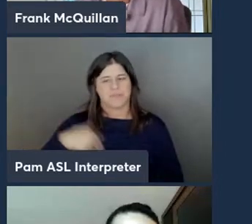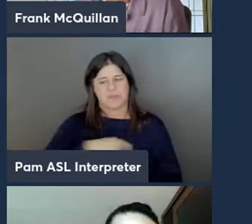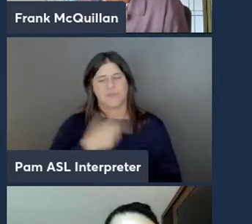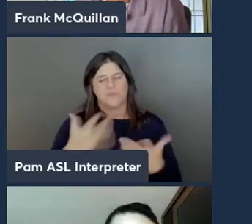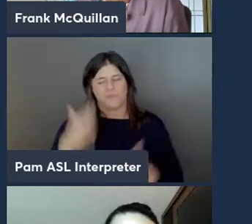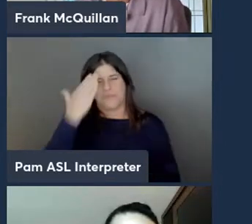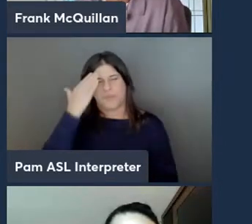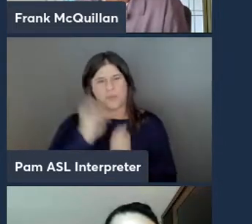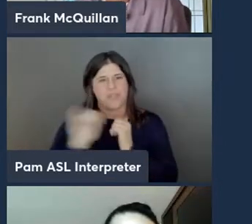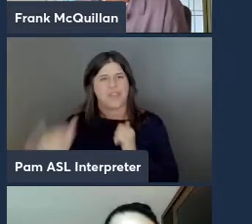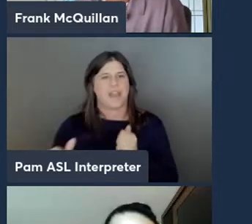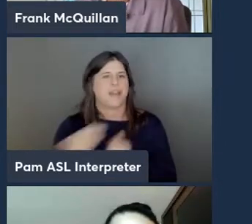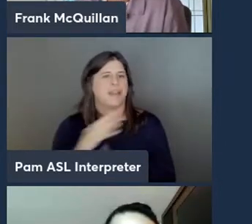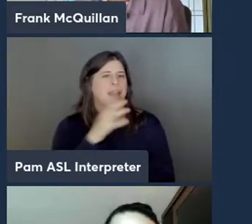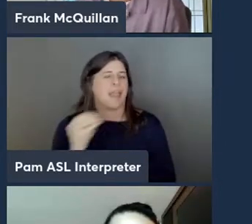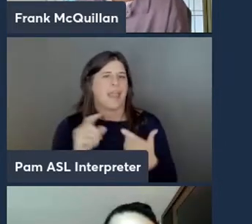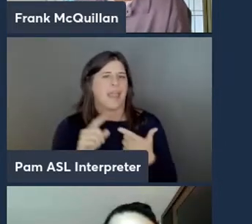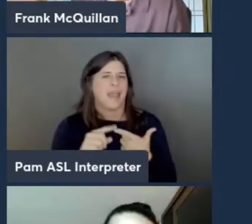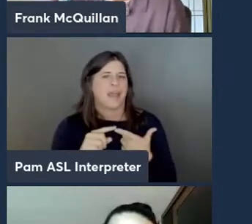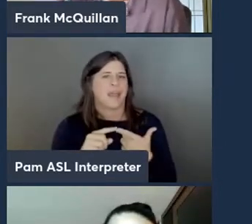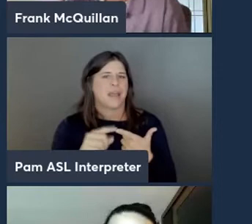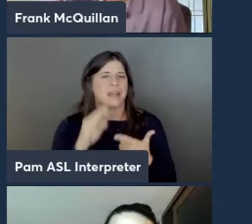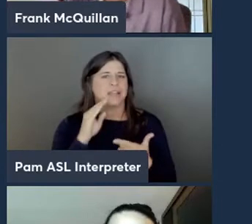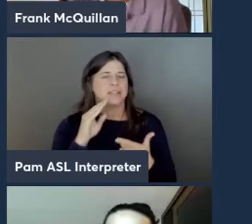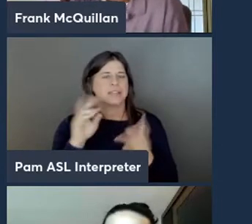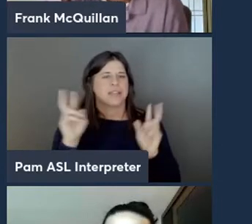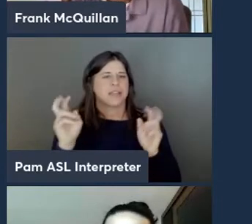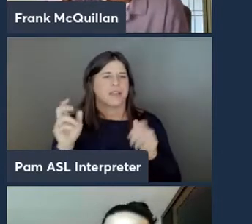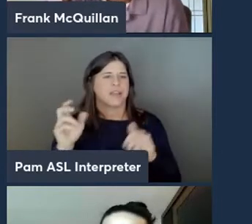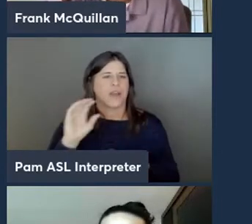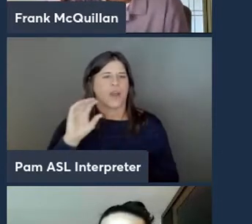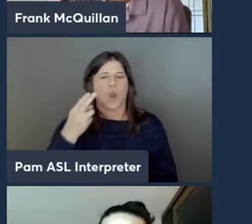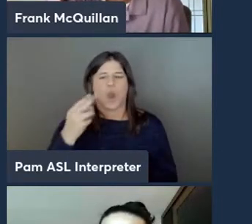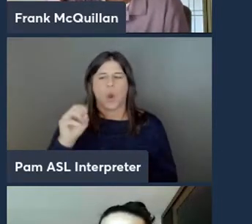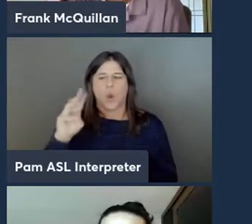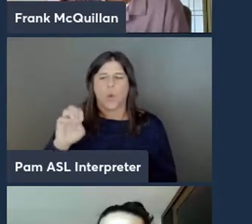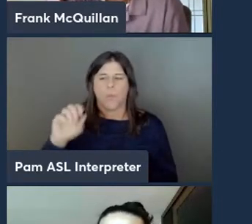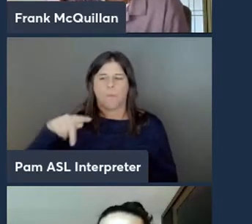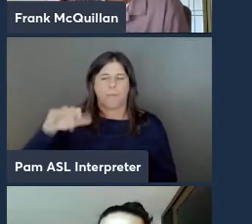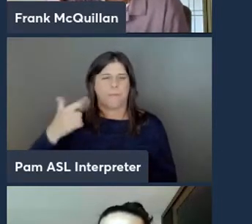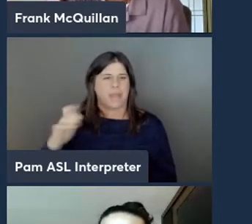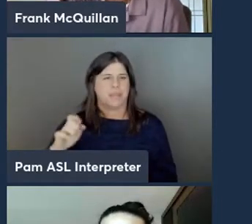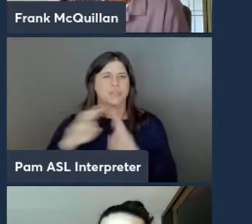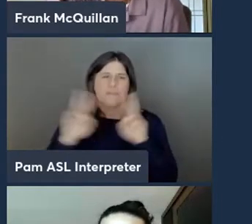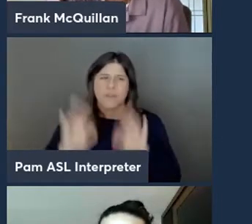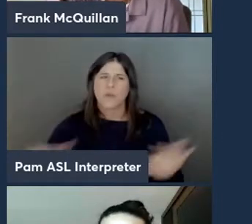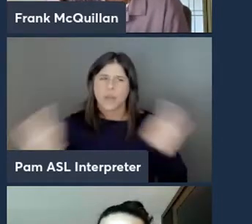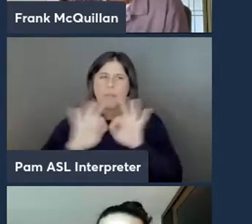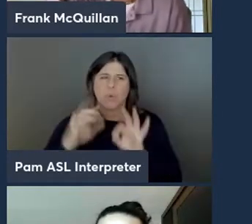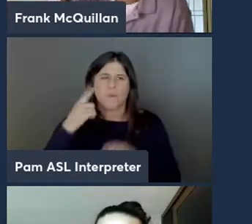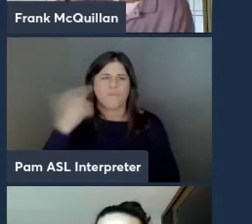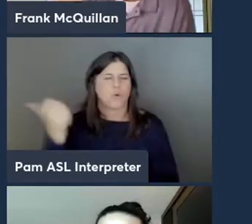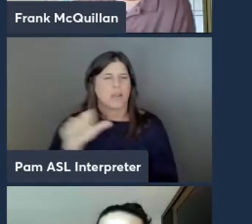and a it's the homepage, and a homepage is a very important for any web application.